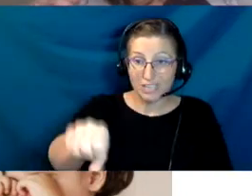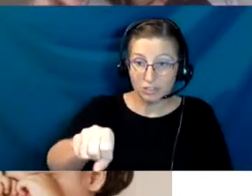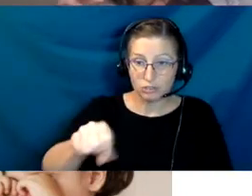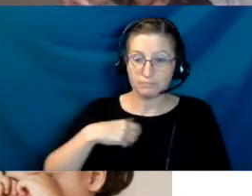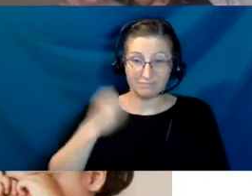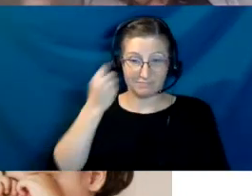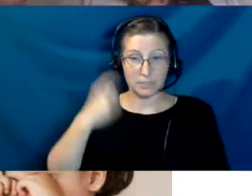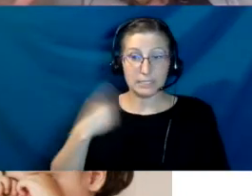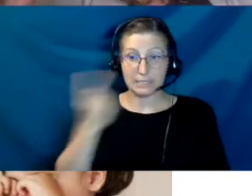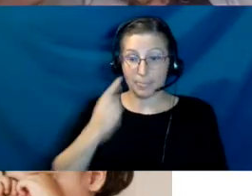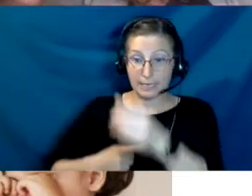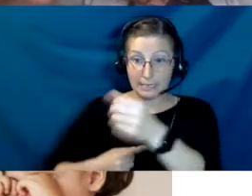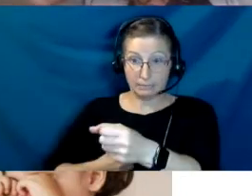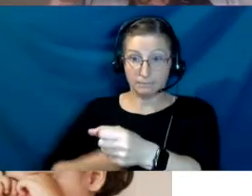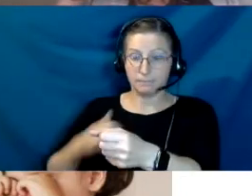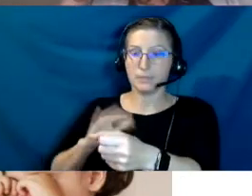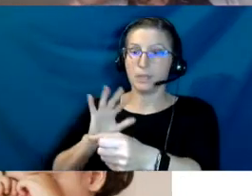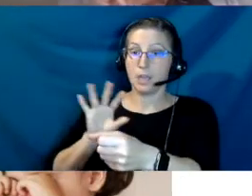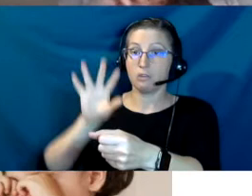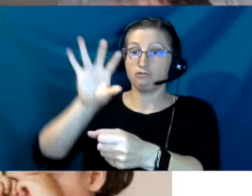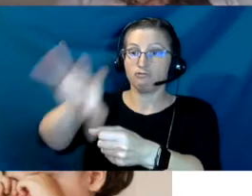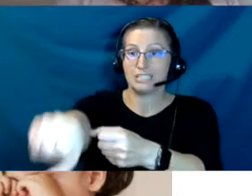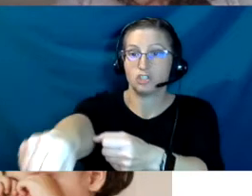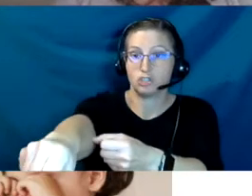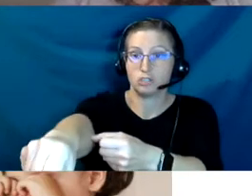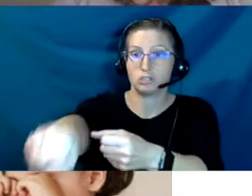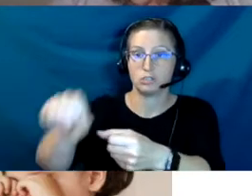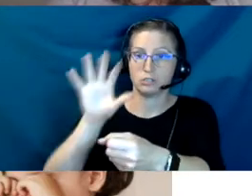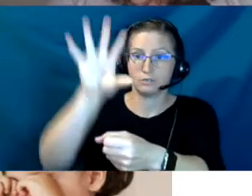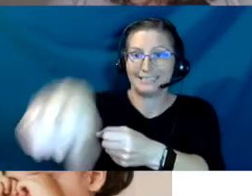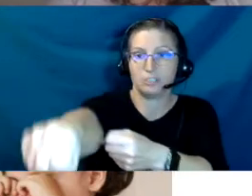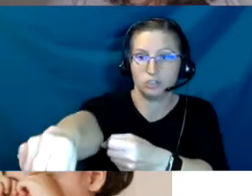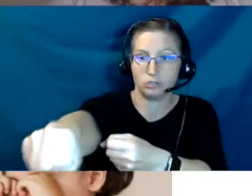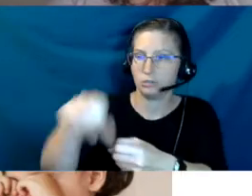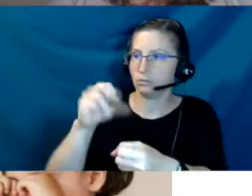and they might reach too far, or they reach not far enough. So they often are missing